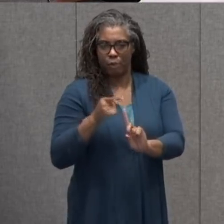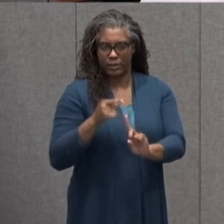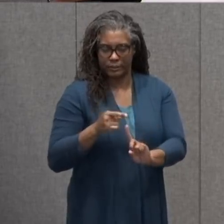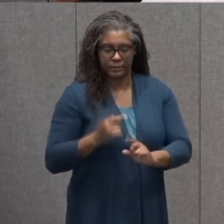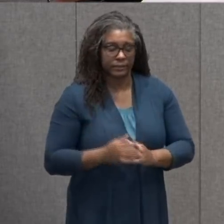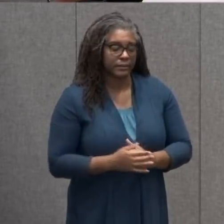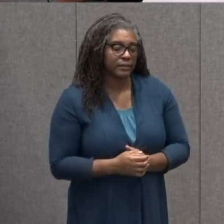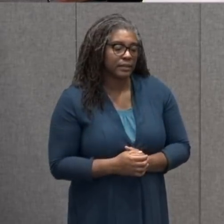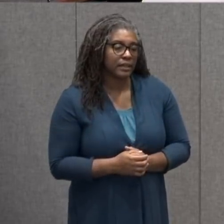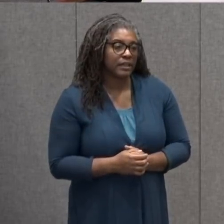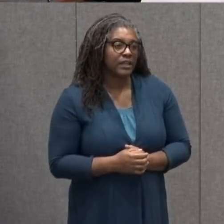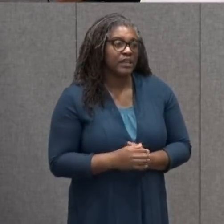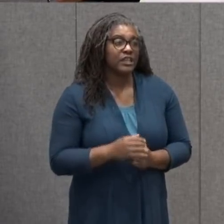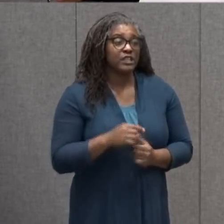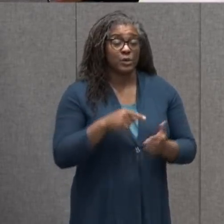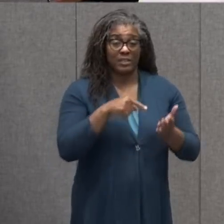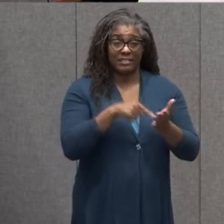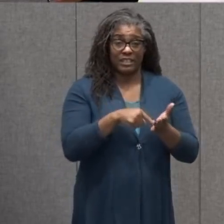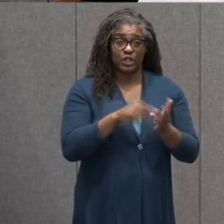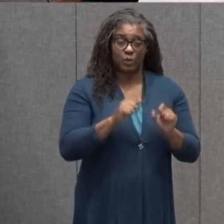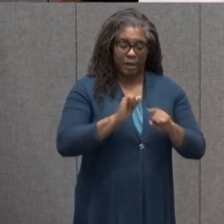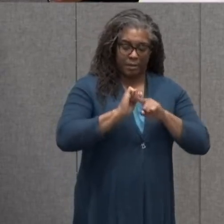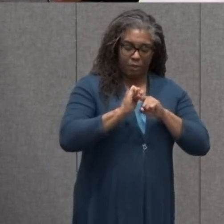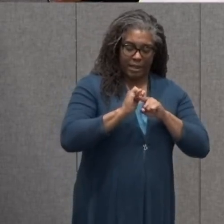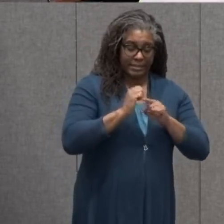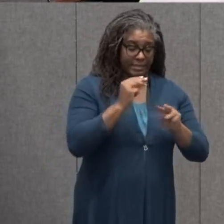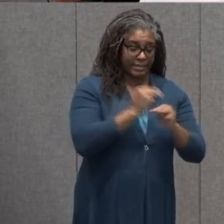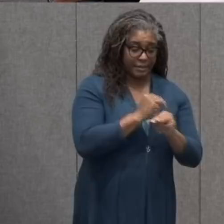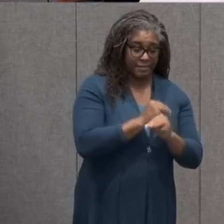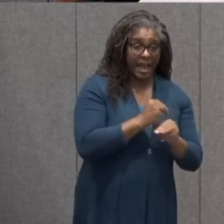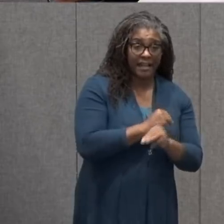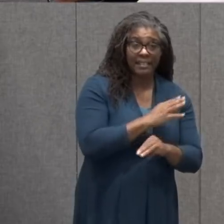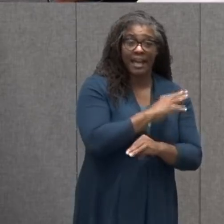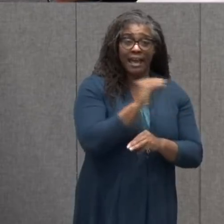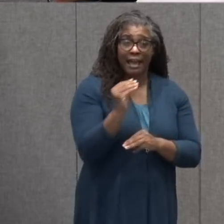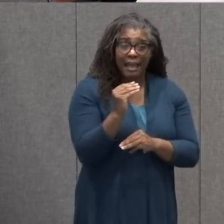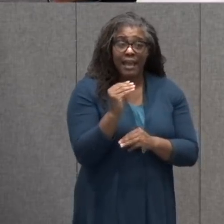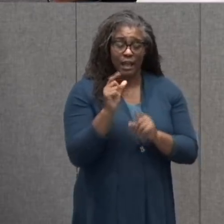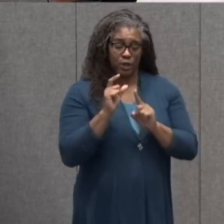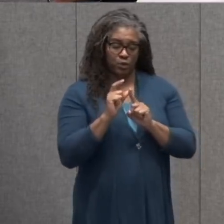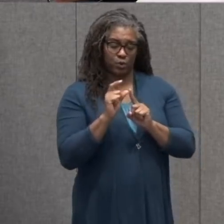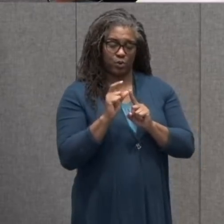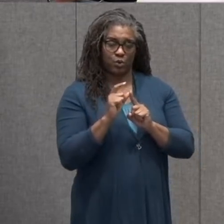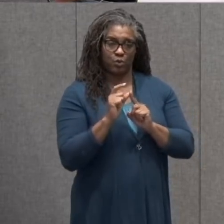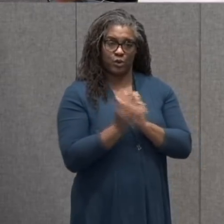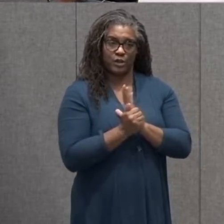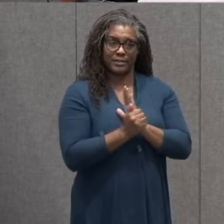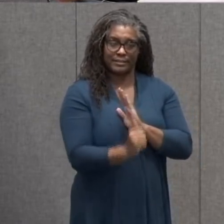and to be creative in your synonyms and antonyms, a good way to use up some time during the day. Yeah, exactly.